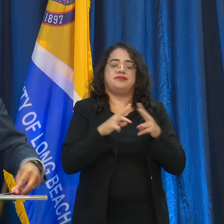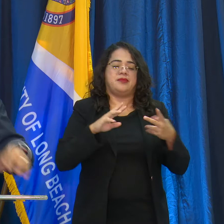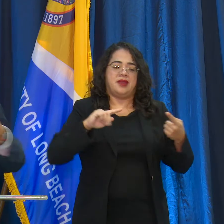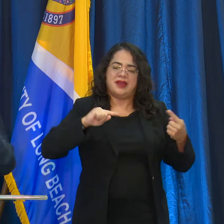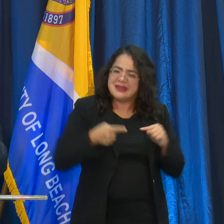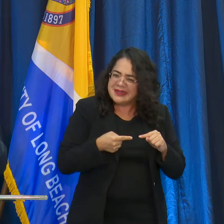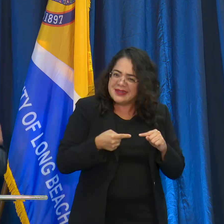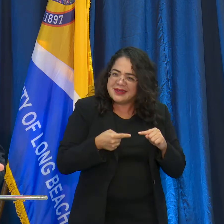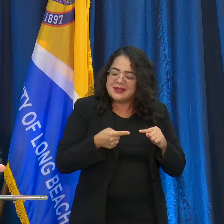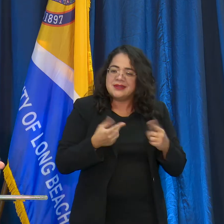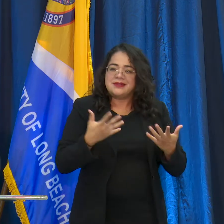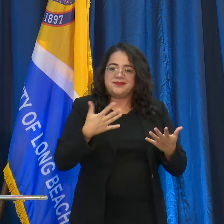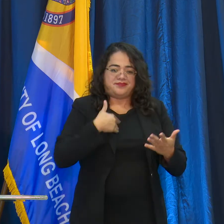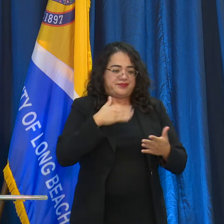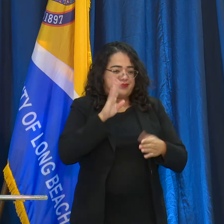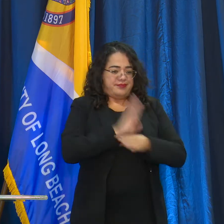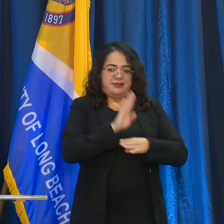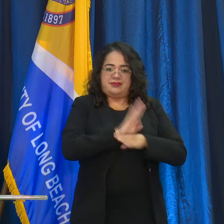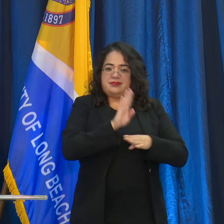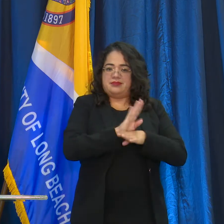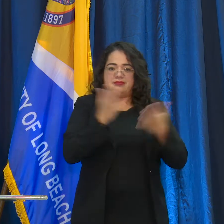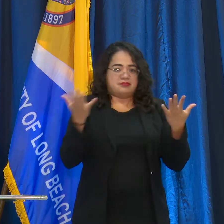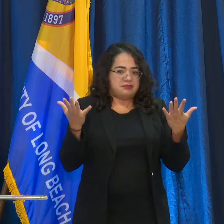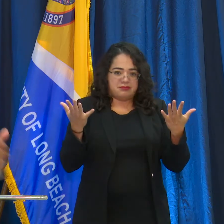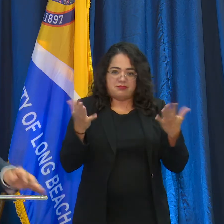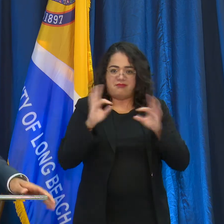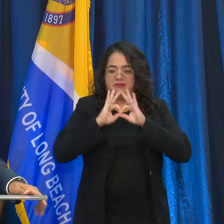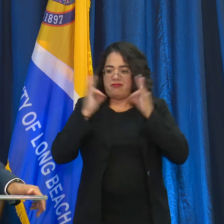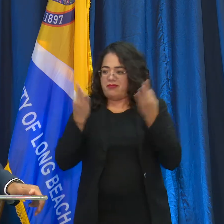your own family and your workers. We do want to work with you and encourage